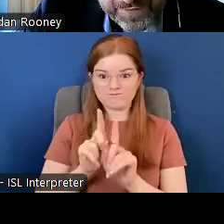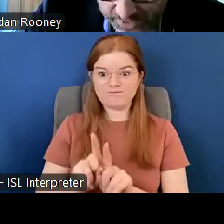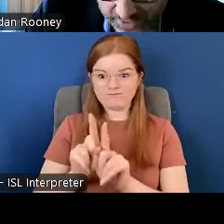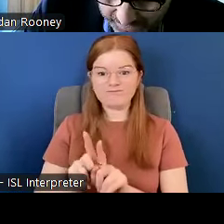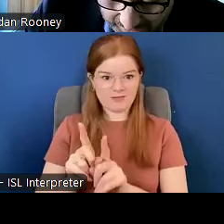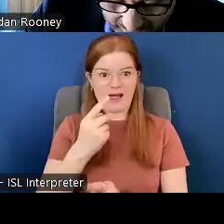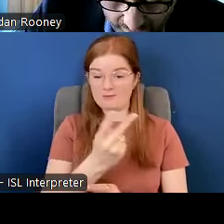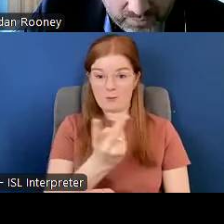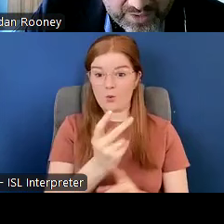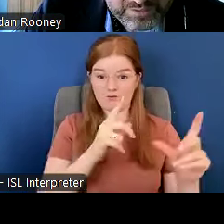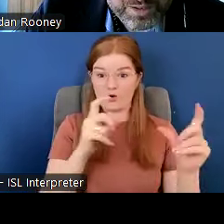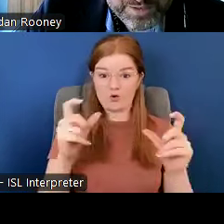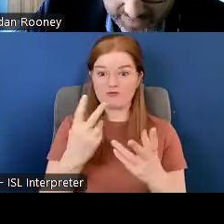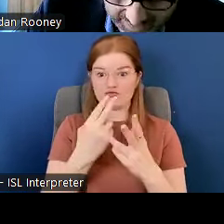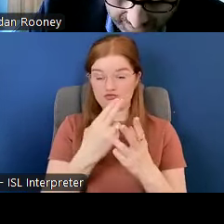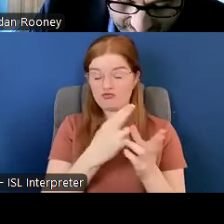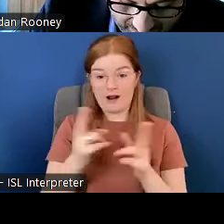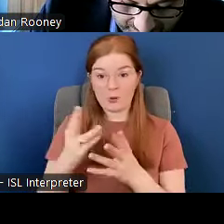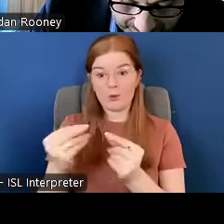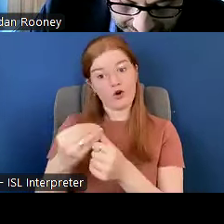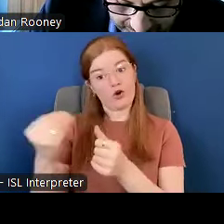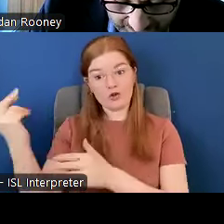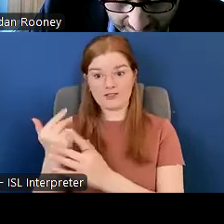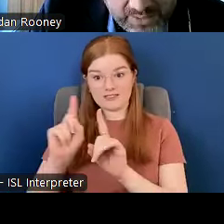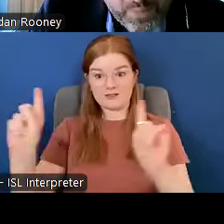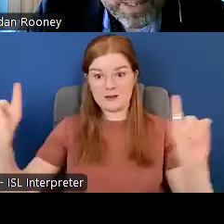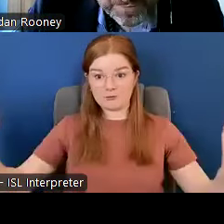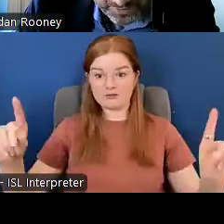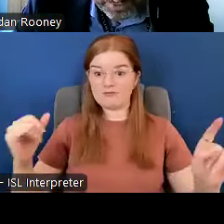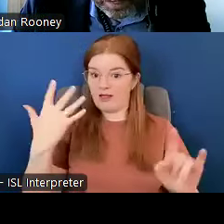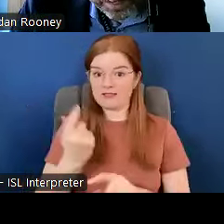photographed, often with other artists, several times. In many ways, the photograph